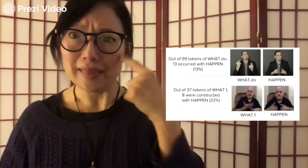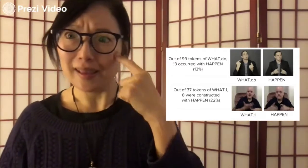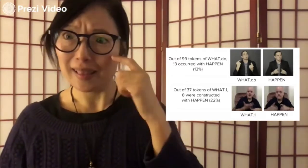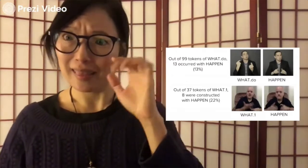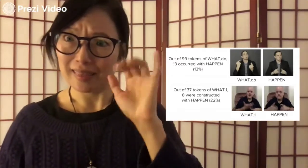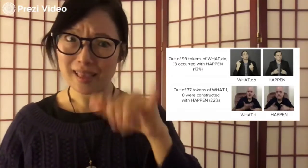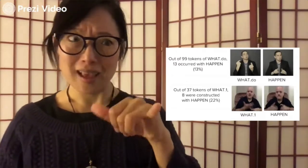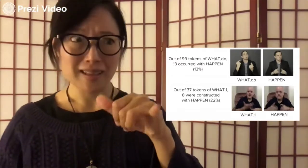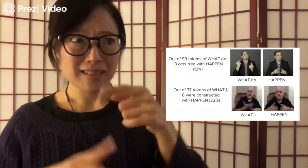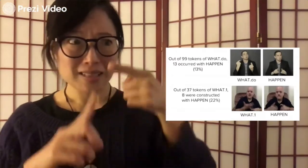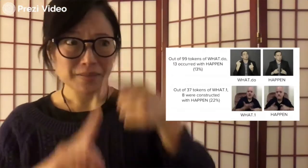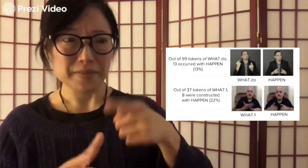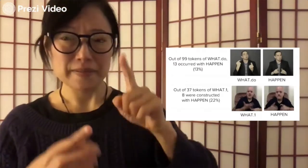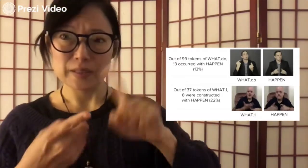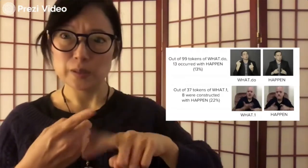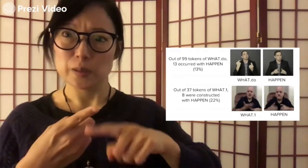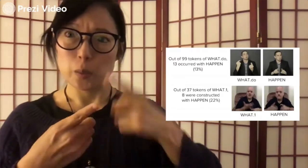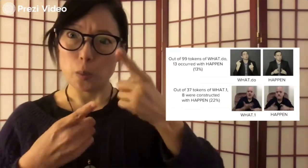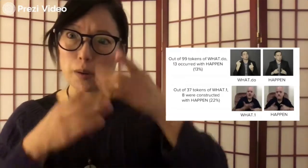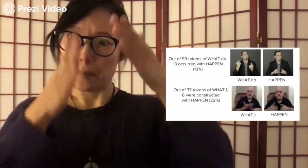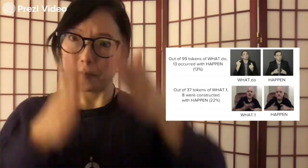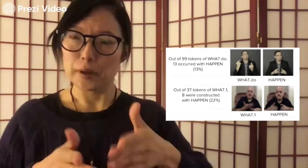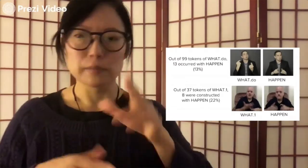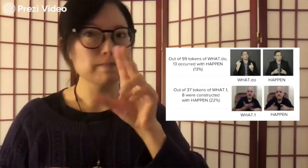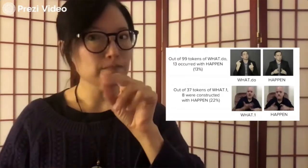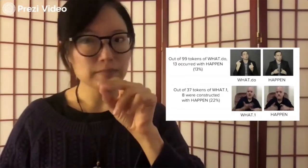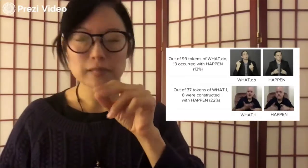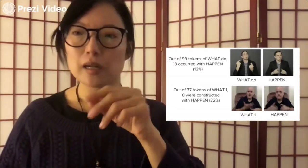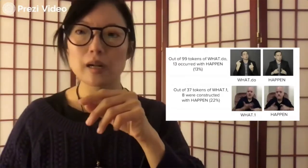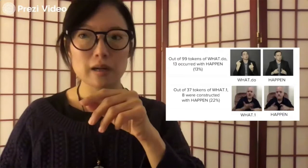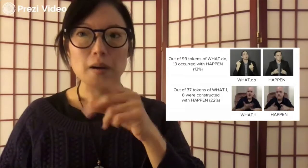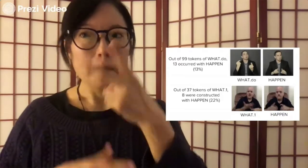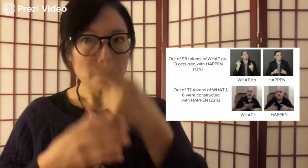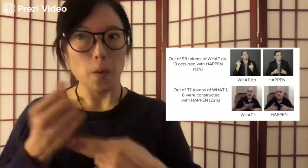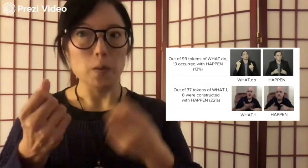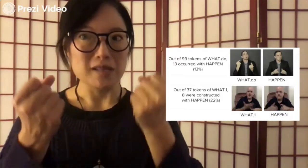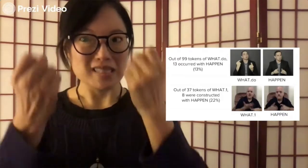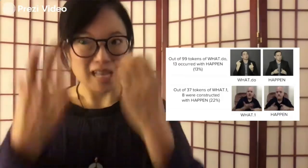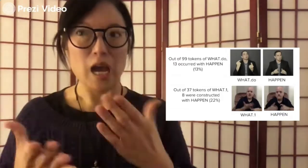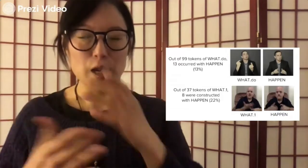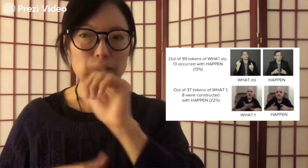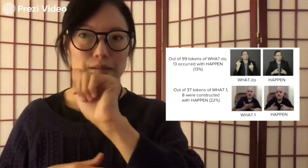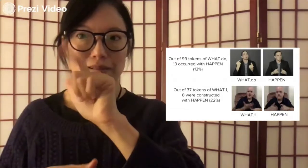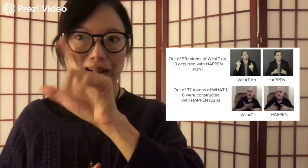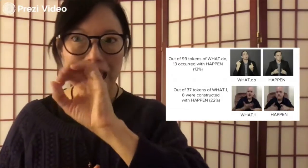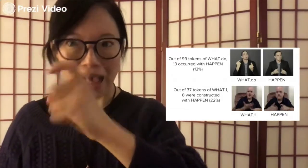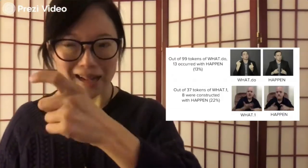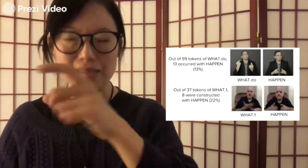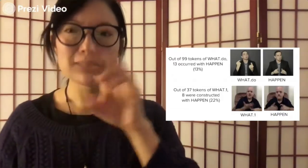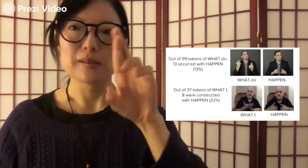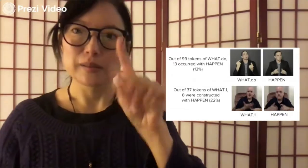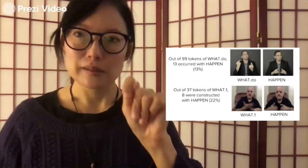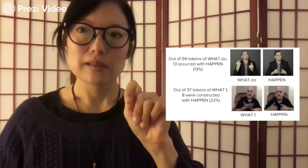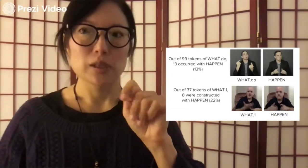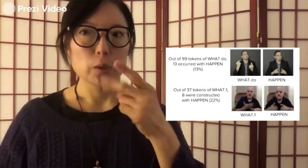reoccurring sequences. If anyone thinks that this is attributed to an individual variation with respect to WHAT HAPPEN